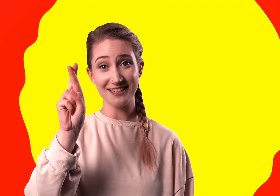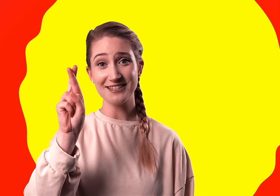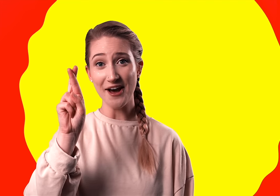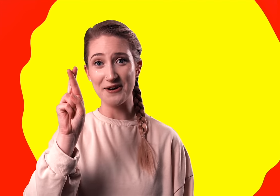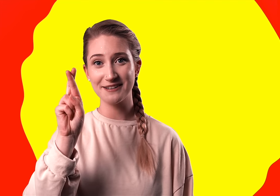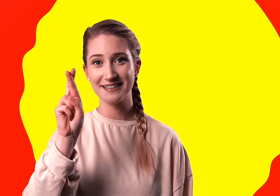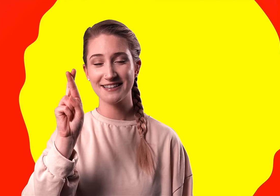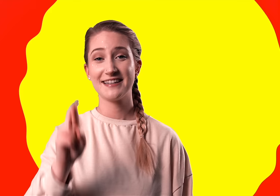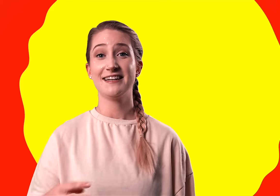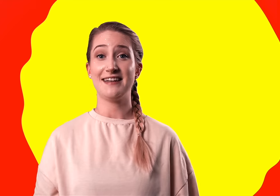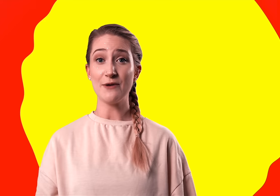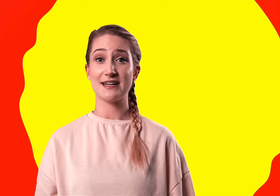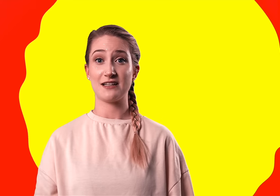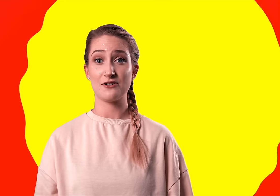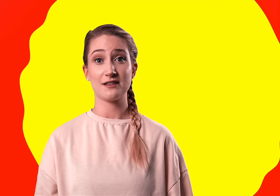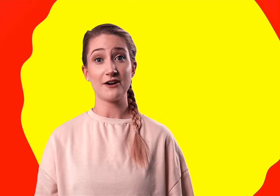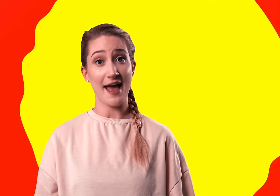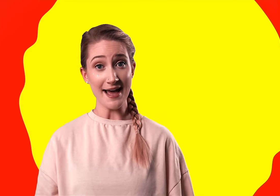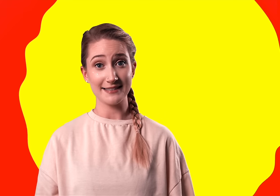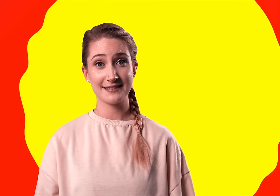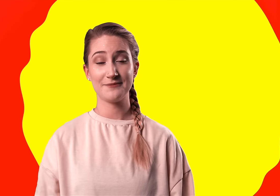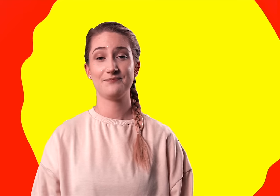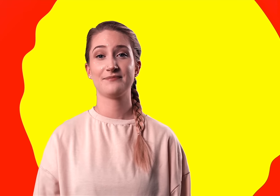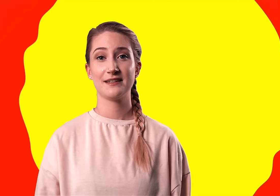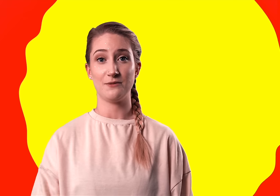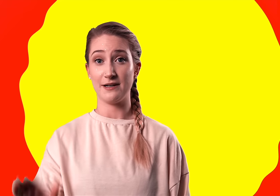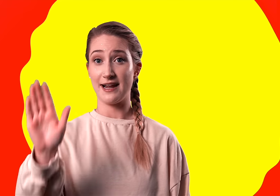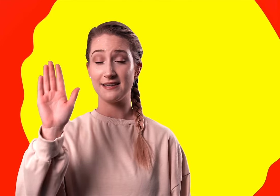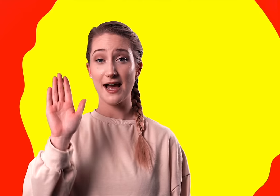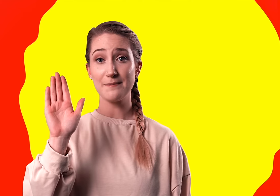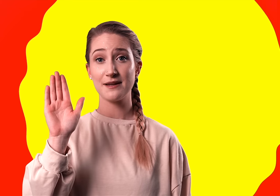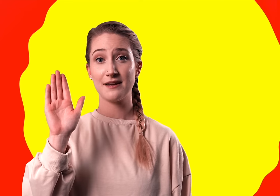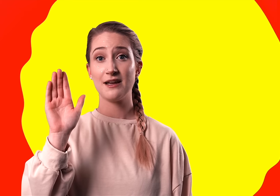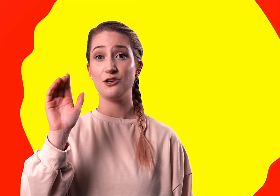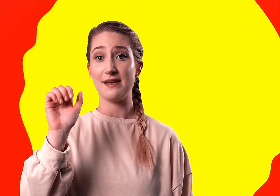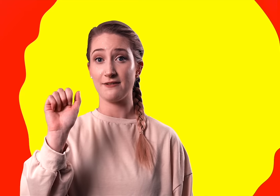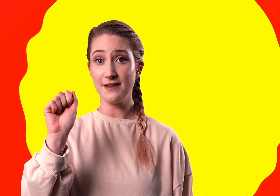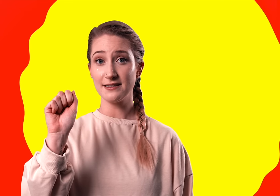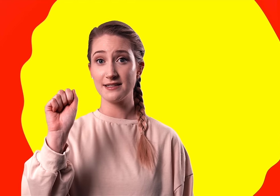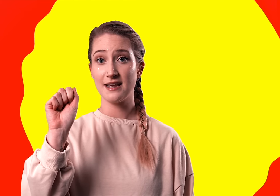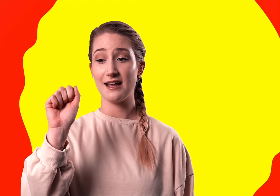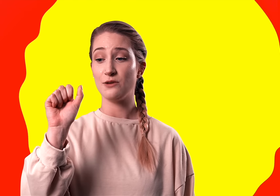Good job! Now we get to learn the letter S. You put your hand up, you make a fist, and you